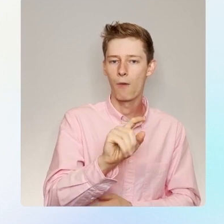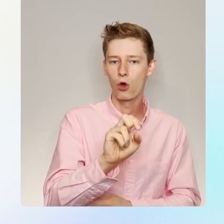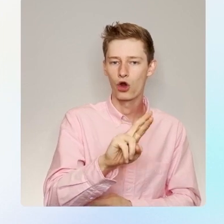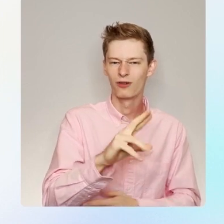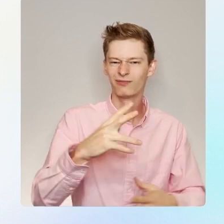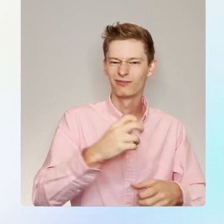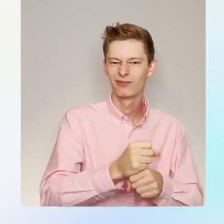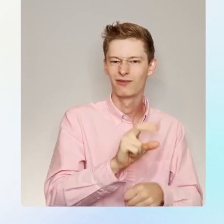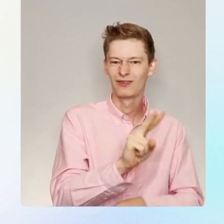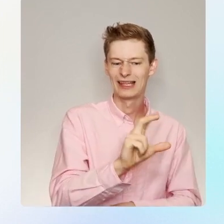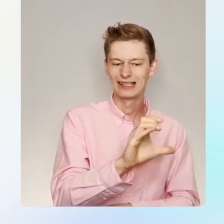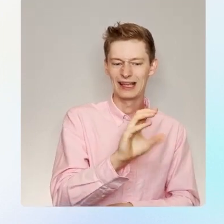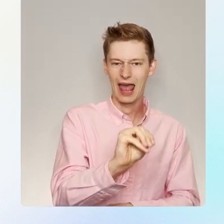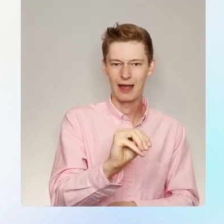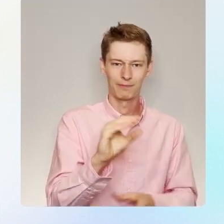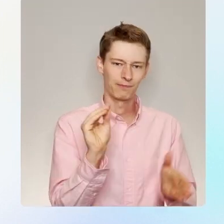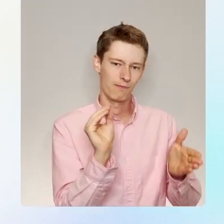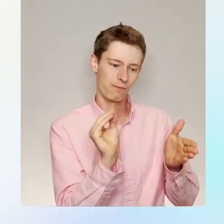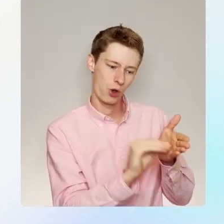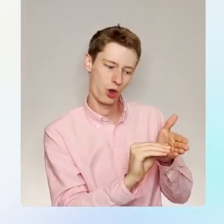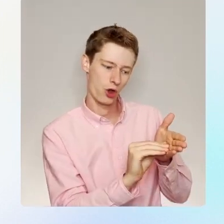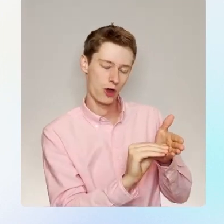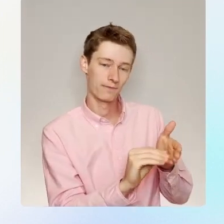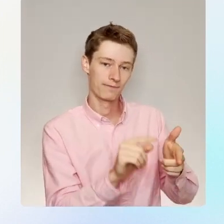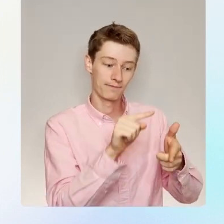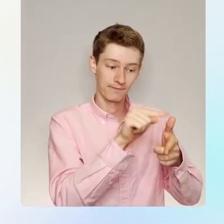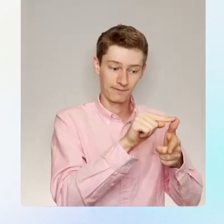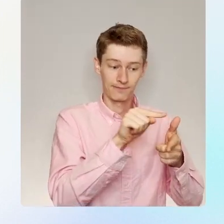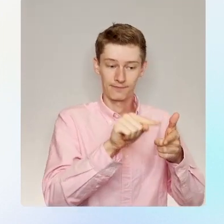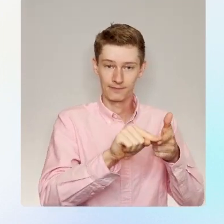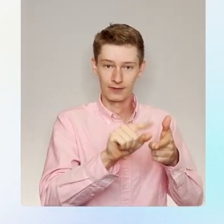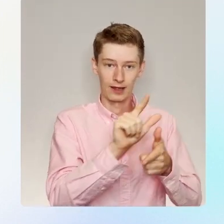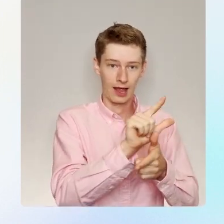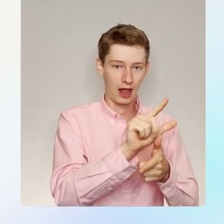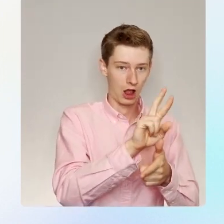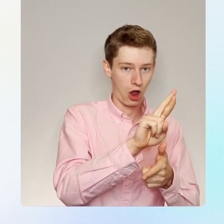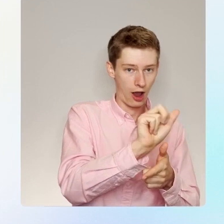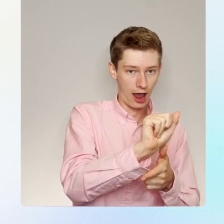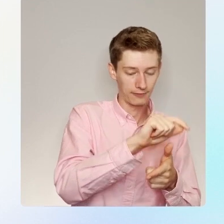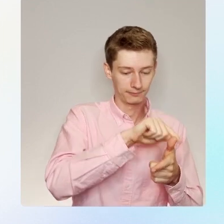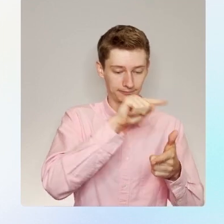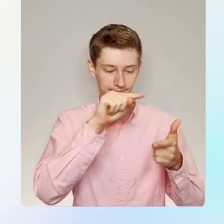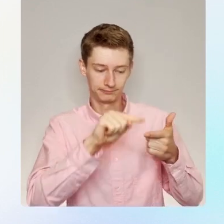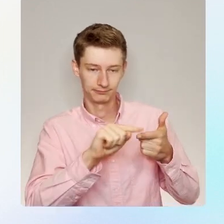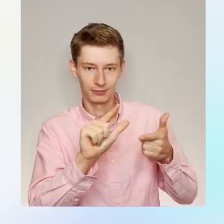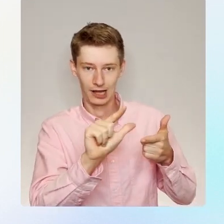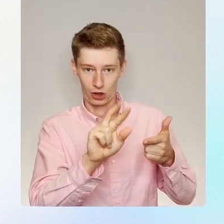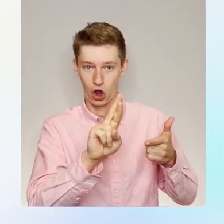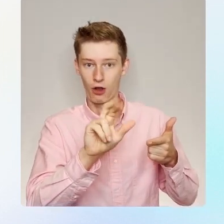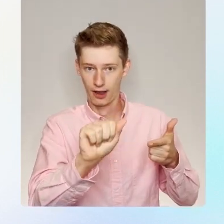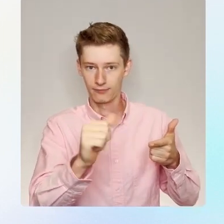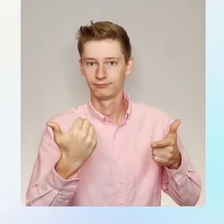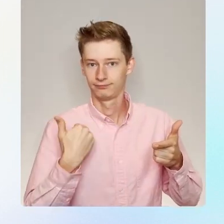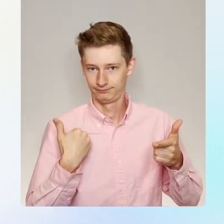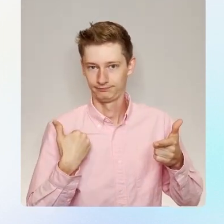of the controller and two LRA haptic devices, one in the index trigger and one in the new thumbrest.